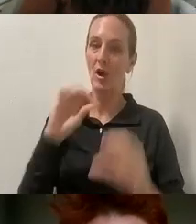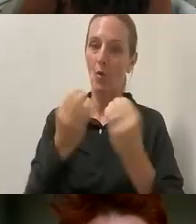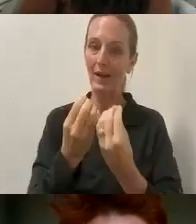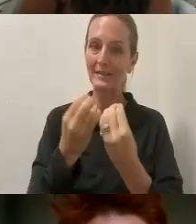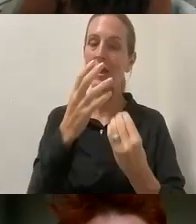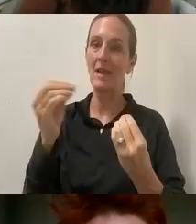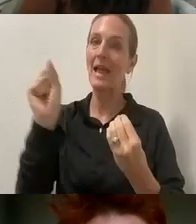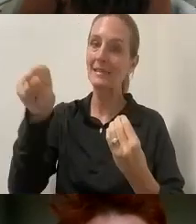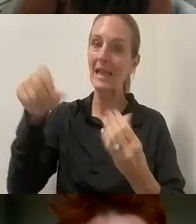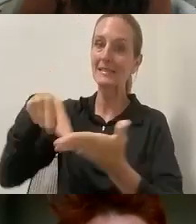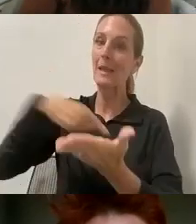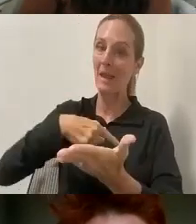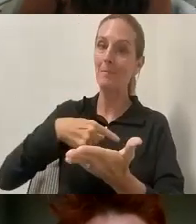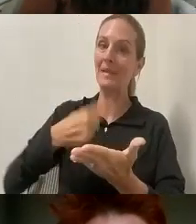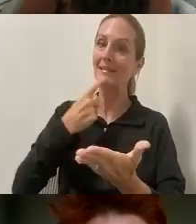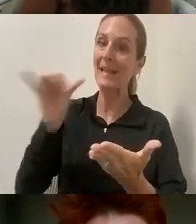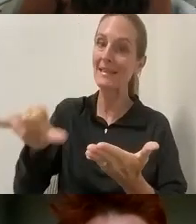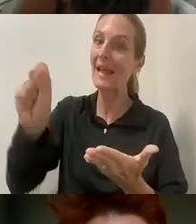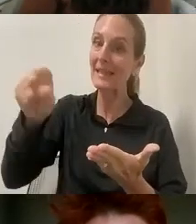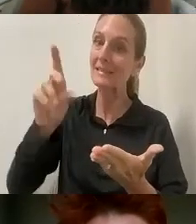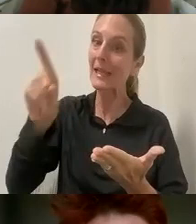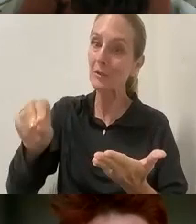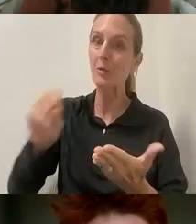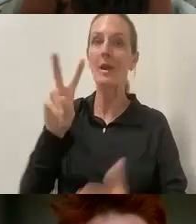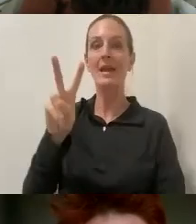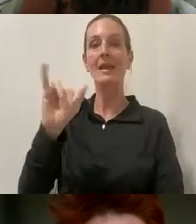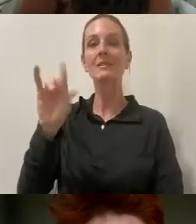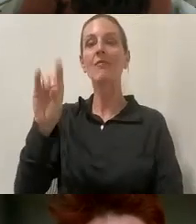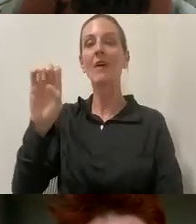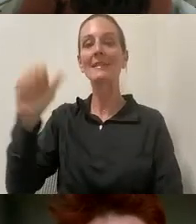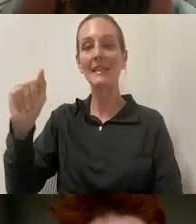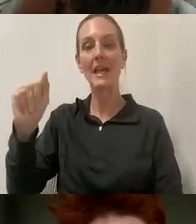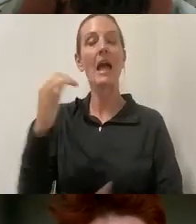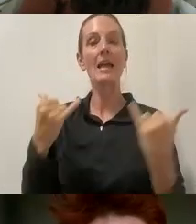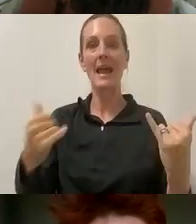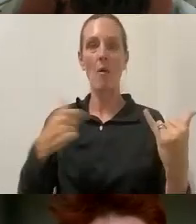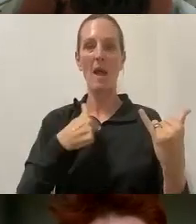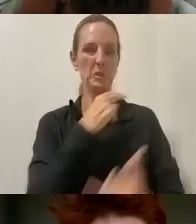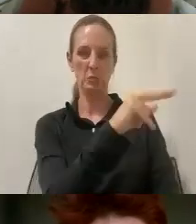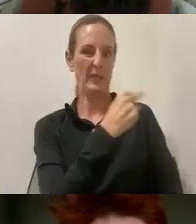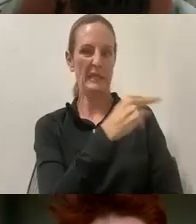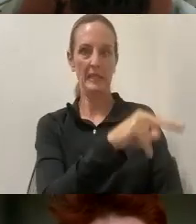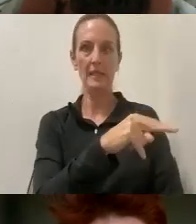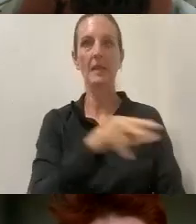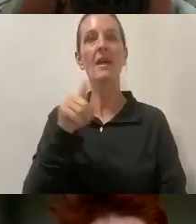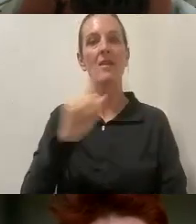pay me to say that, VIDEA. So I'll just read this out to you here real quickly: VIDEA is a feminist human rights